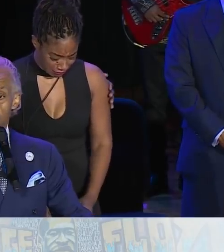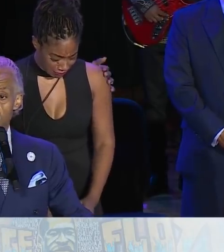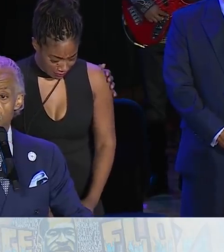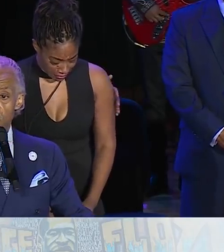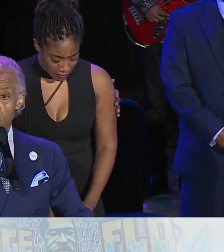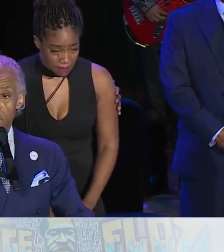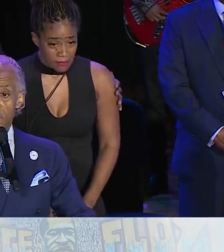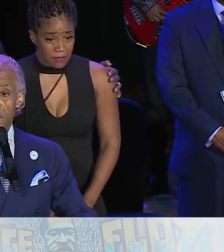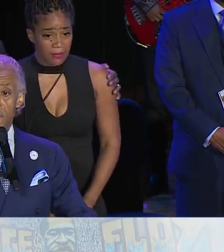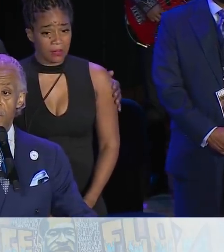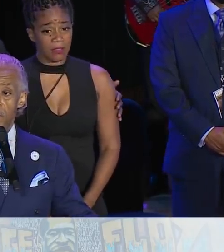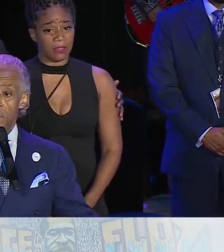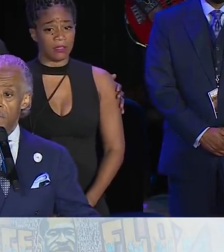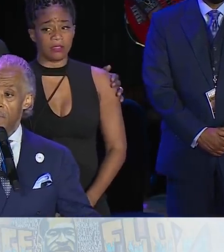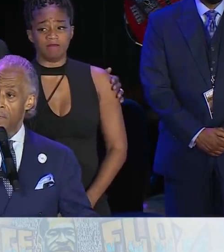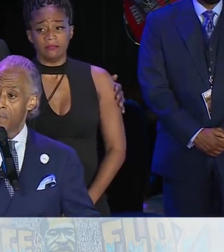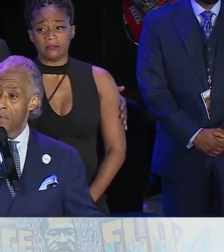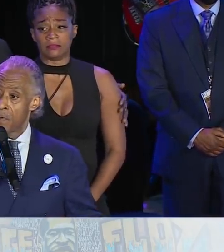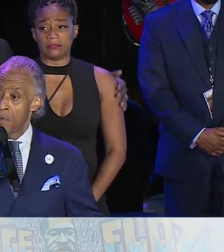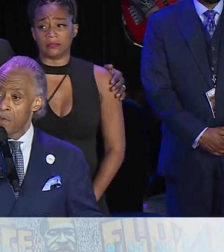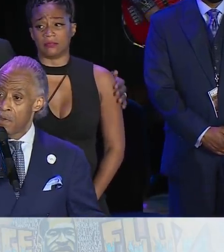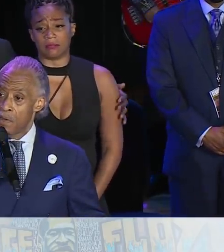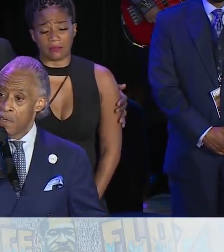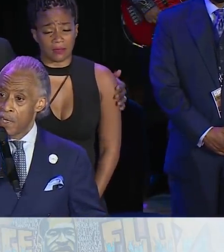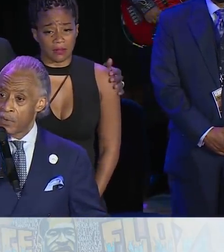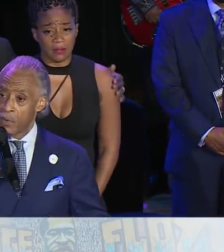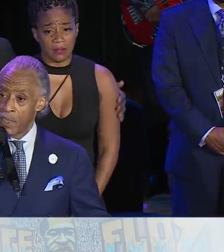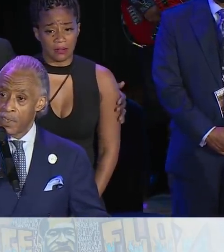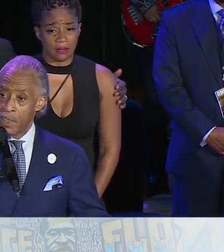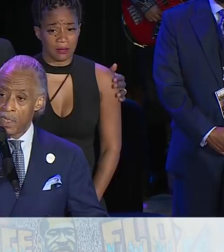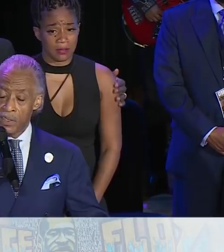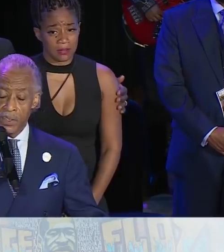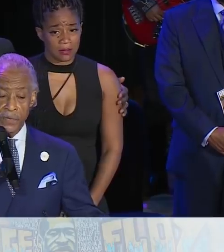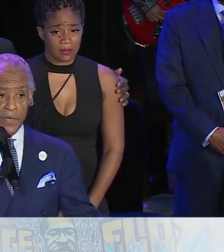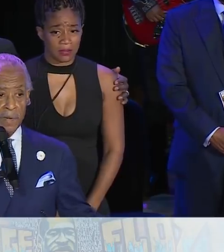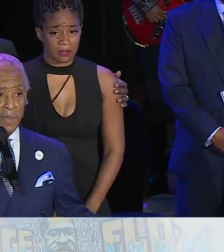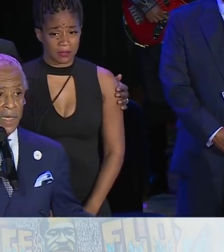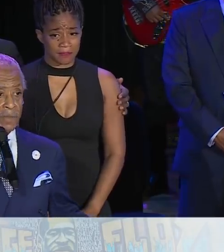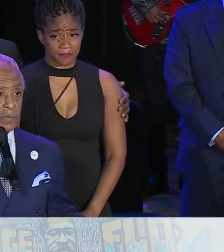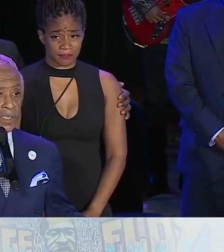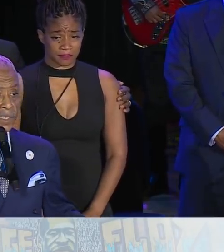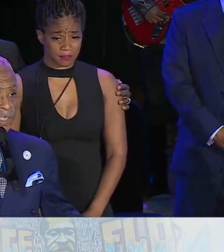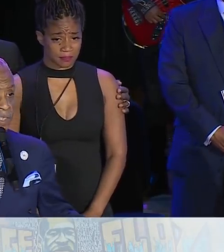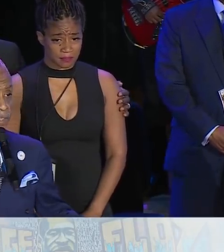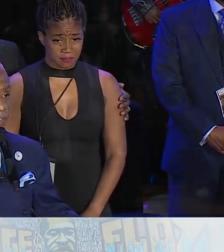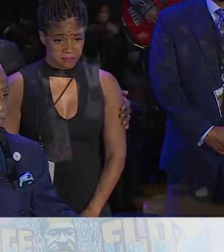THEY HAD ENOUGH TIME.